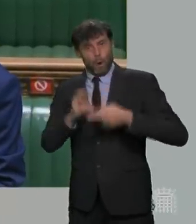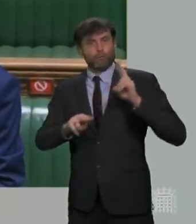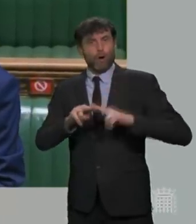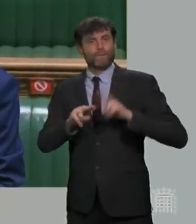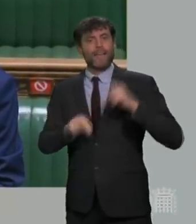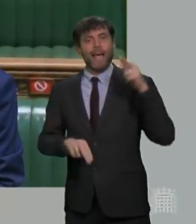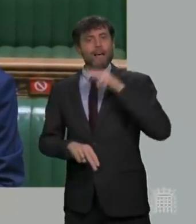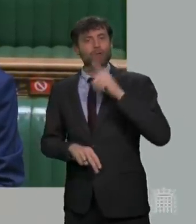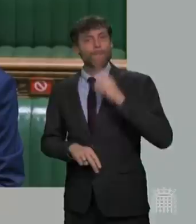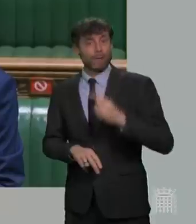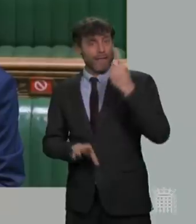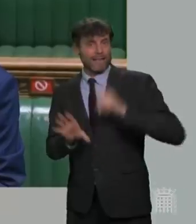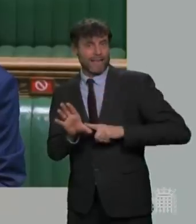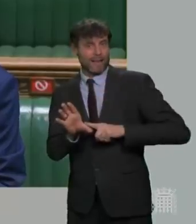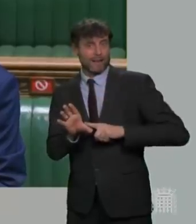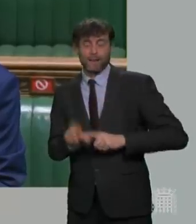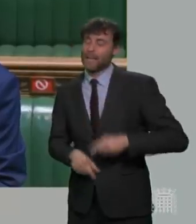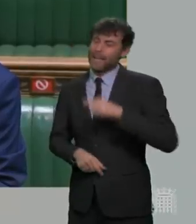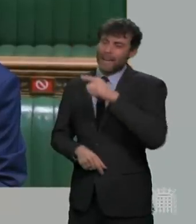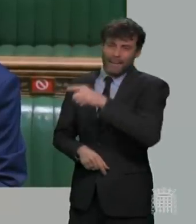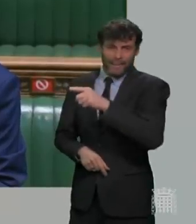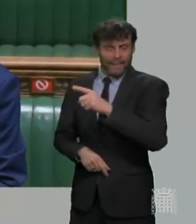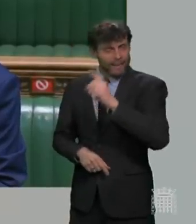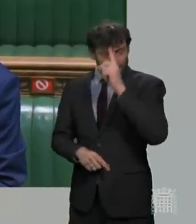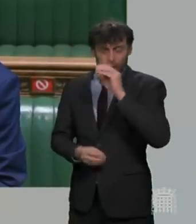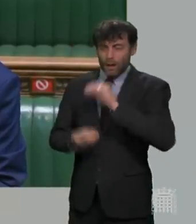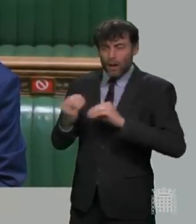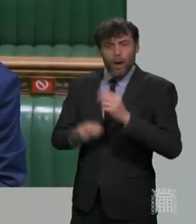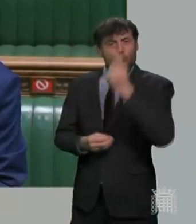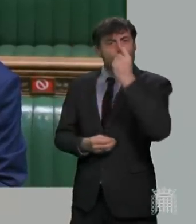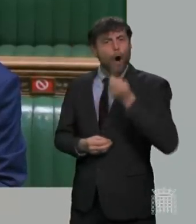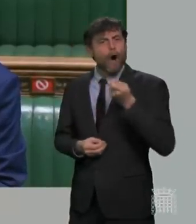The Prime Minister has been talking about affordability; he could afford to give Dominic